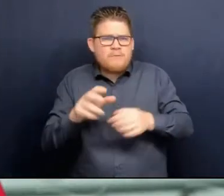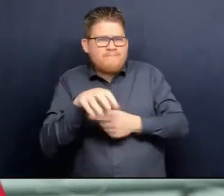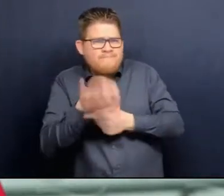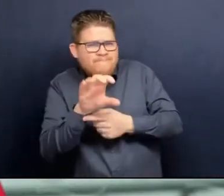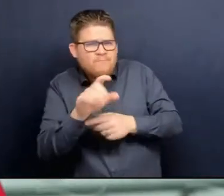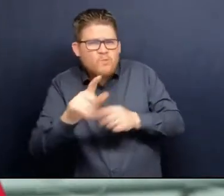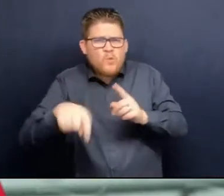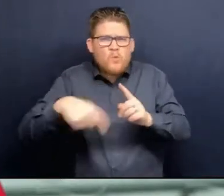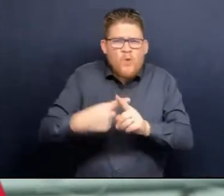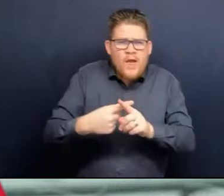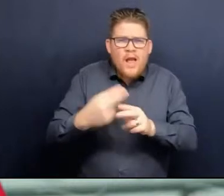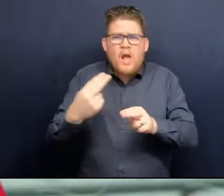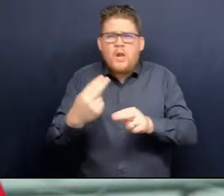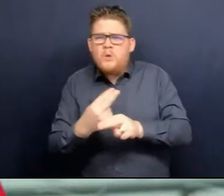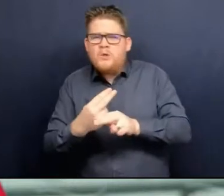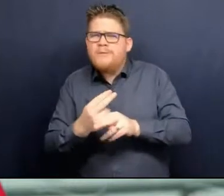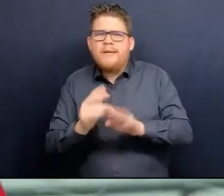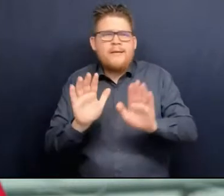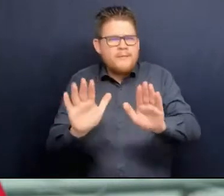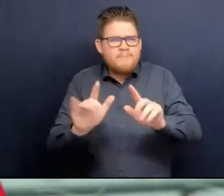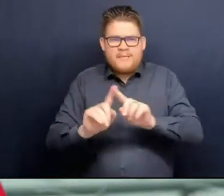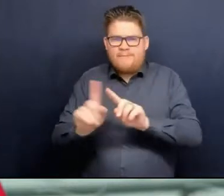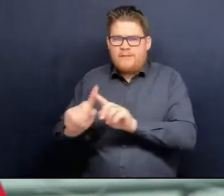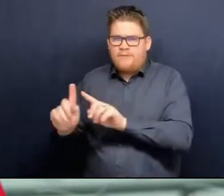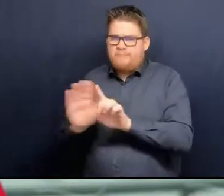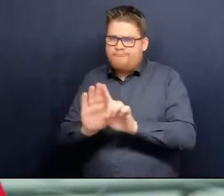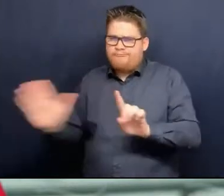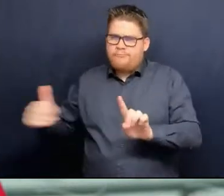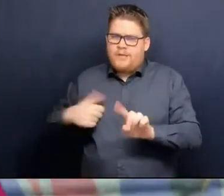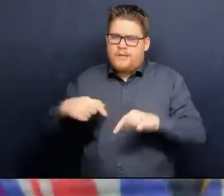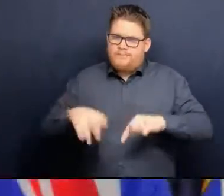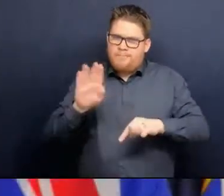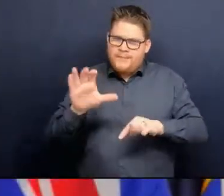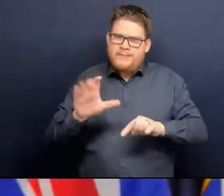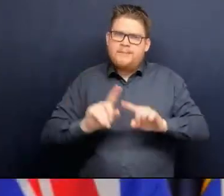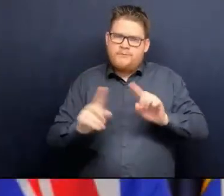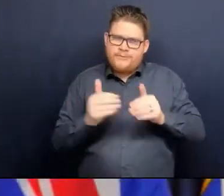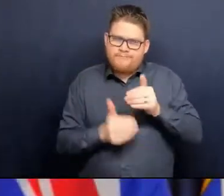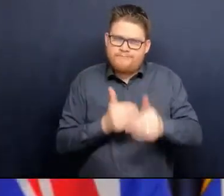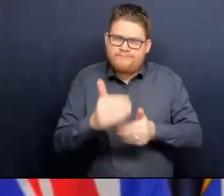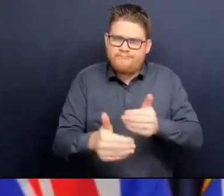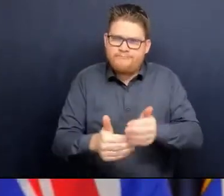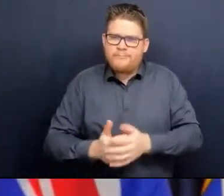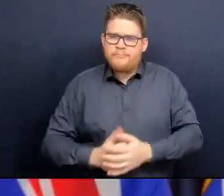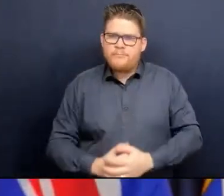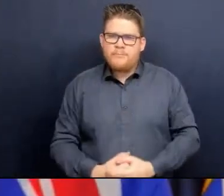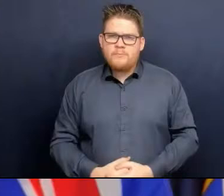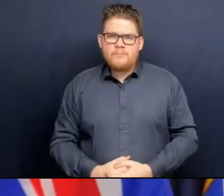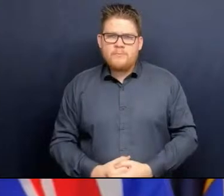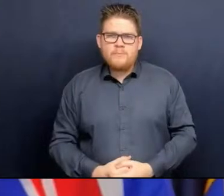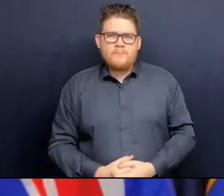varied a little bit between provinces. Thank you. And now